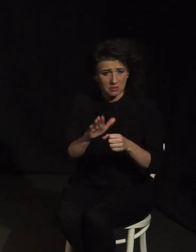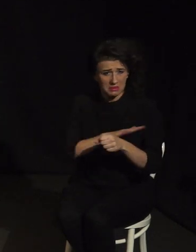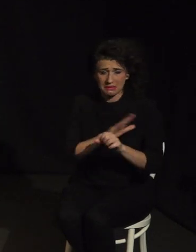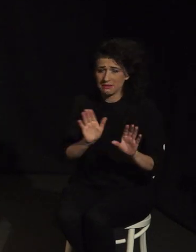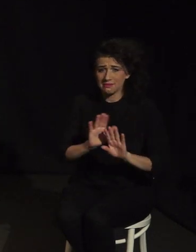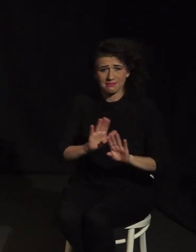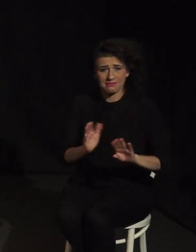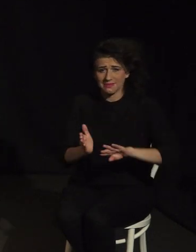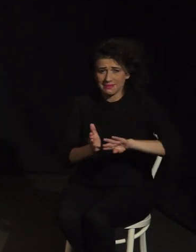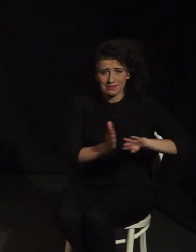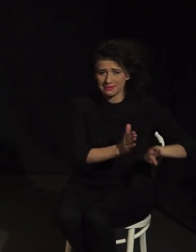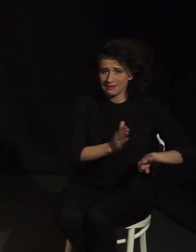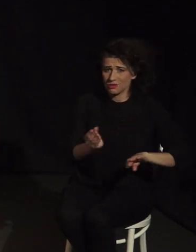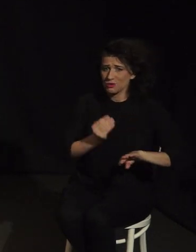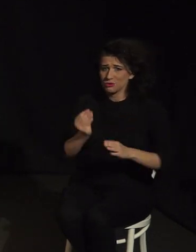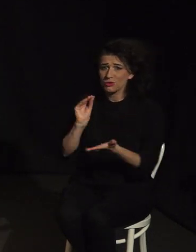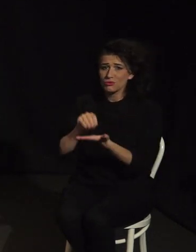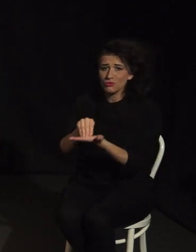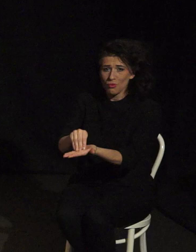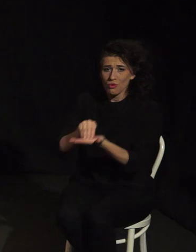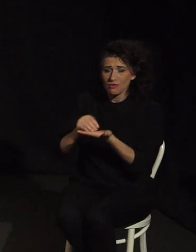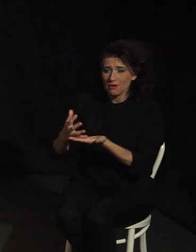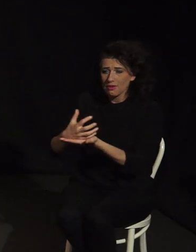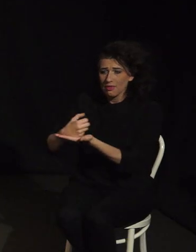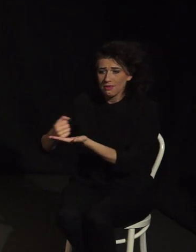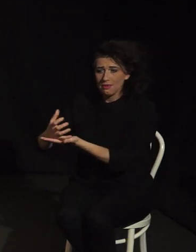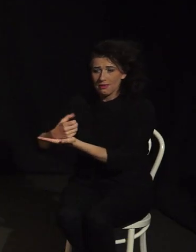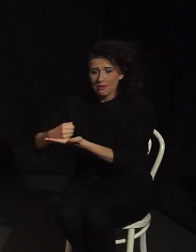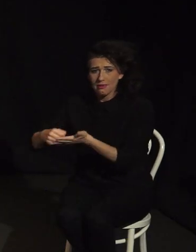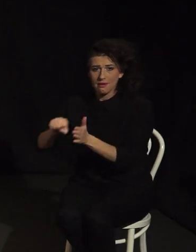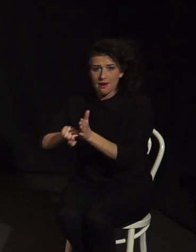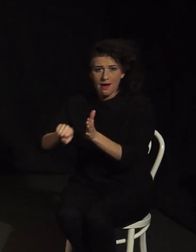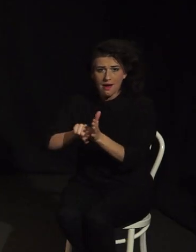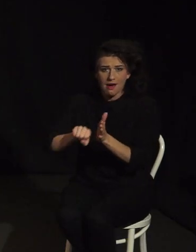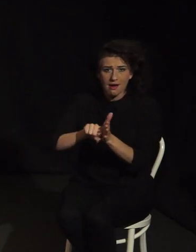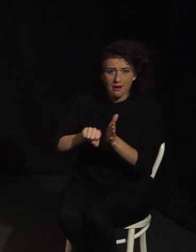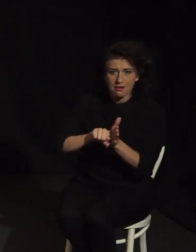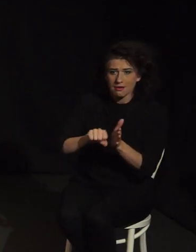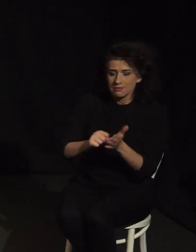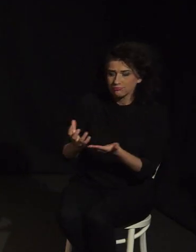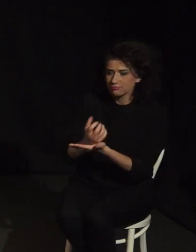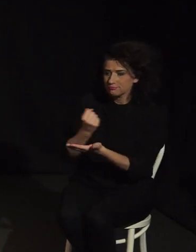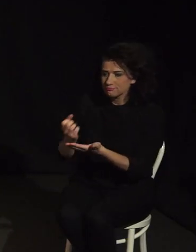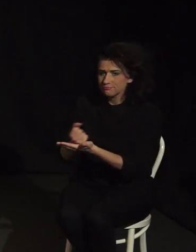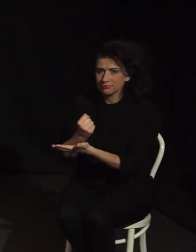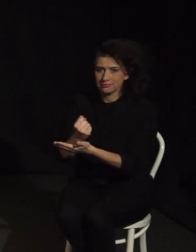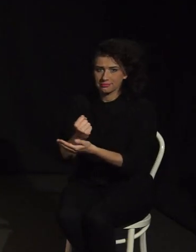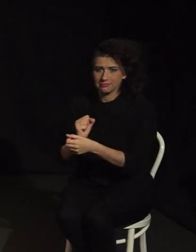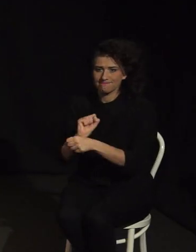but he cannot come through acting experience without "Pan Tadeusz."